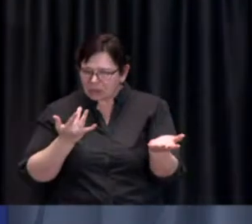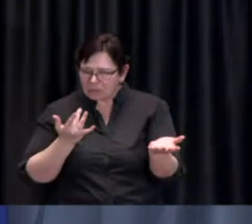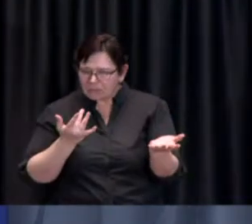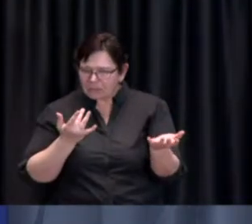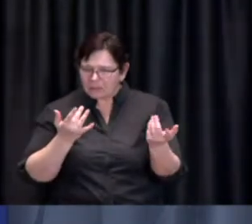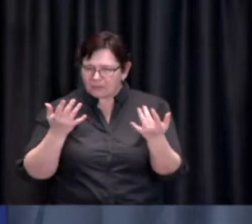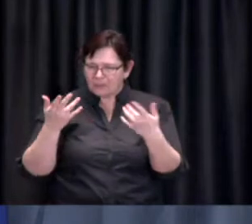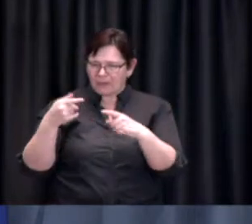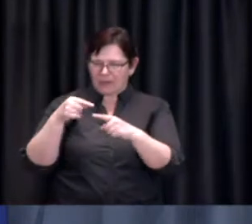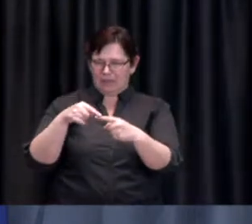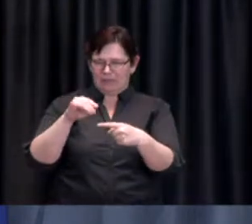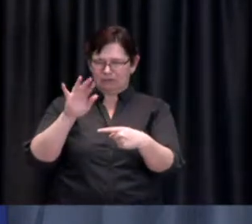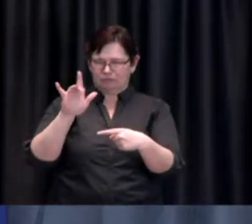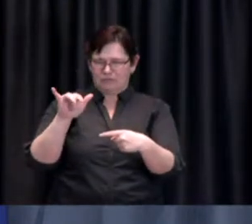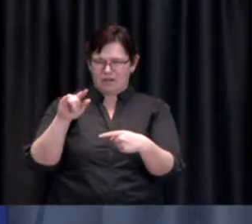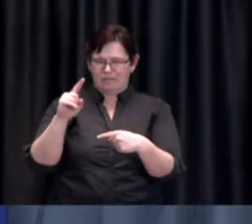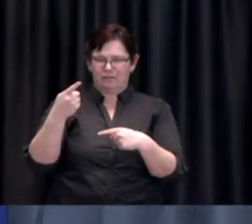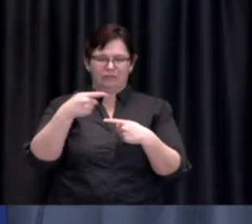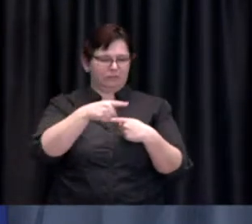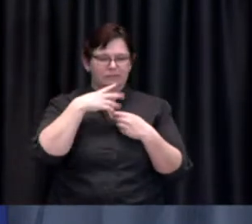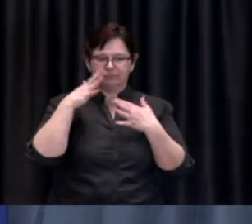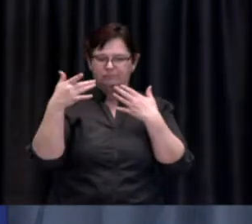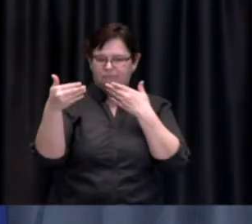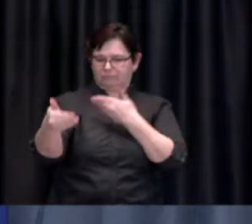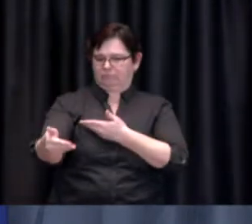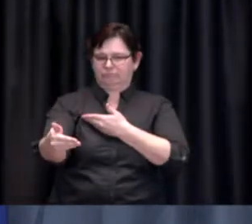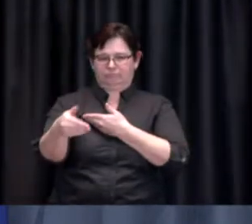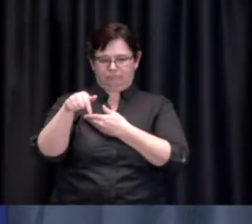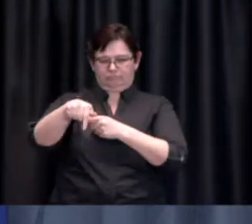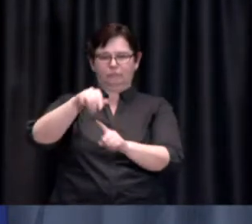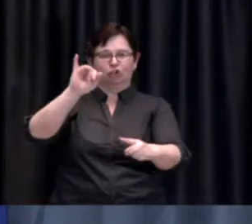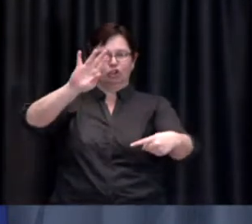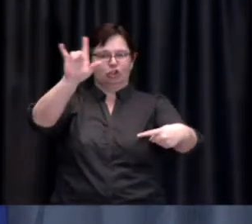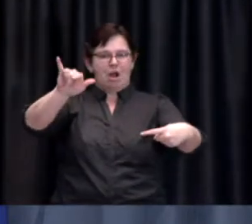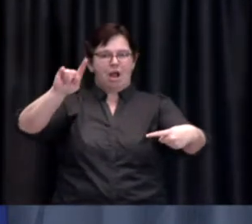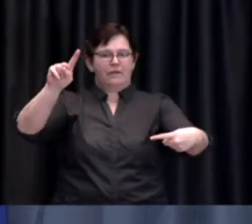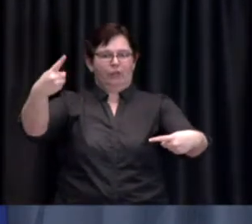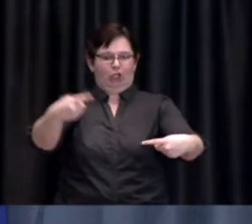account of this business of people having to sign big contracts to rent things for something as far away as Canada Day